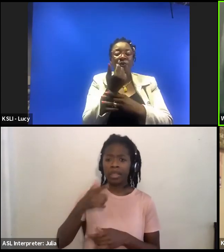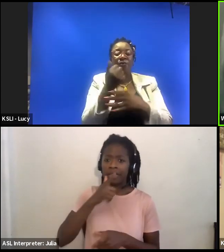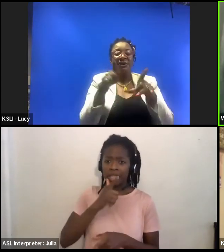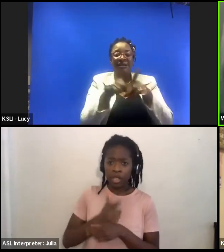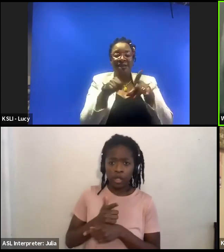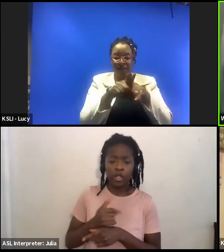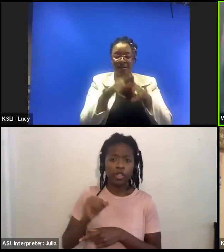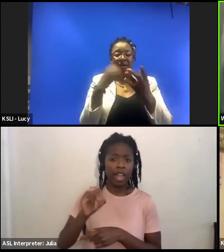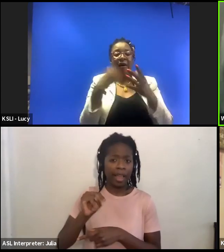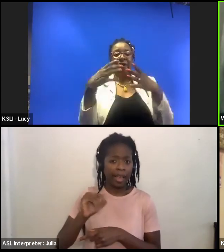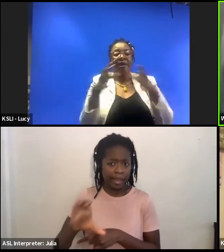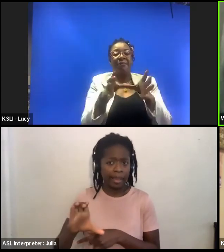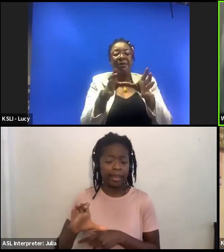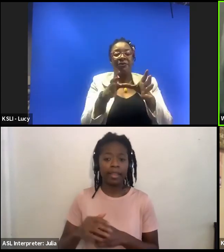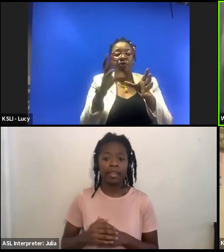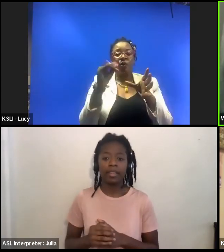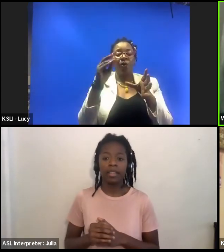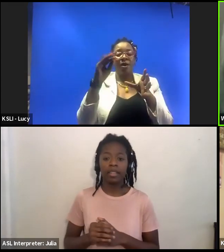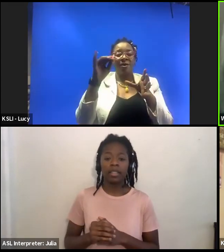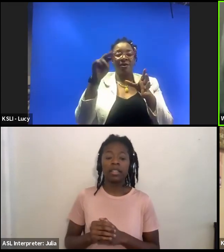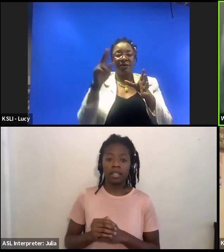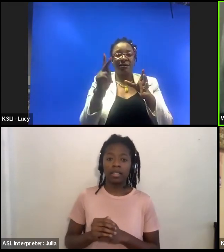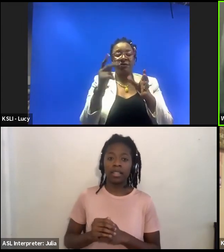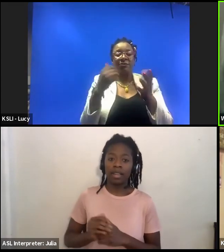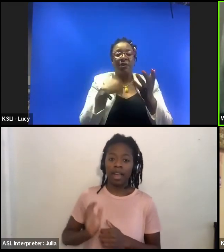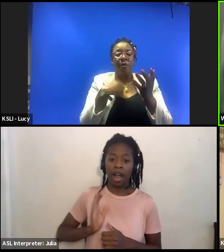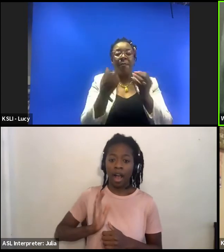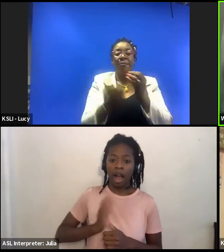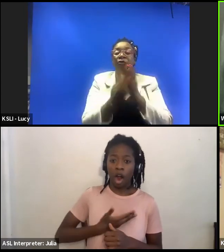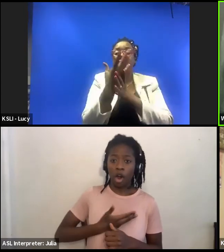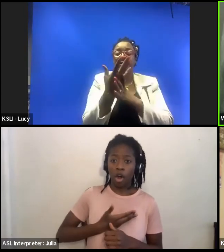and our producer, Miriam Kadzitu was like, "Yes we want her."